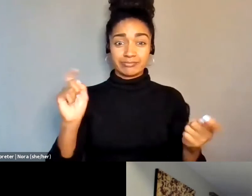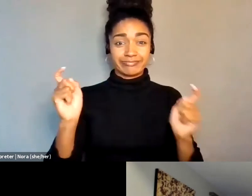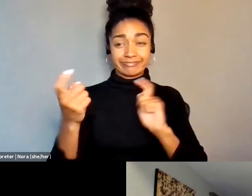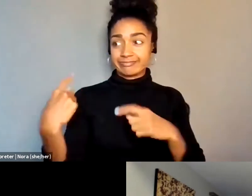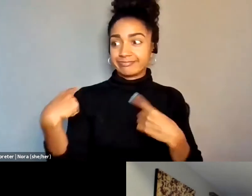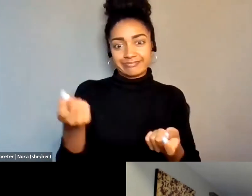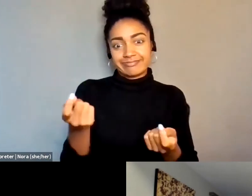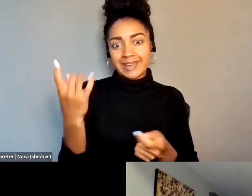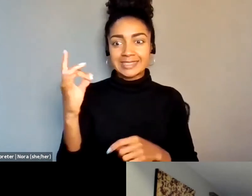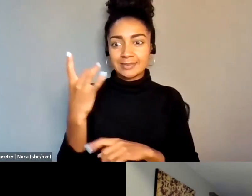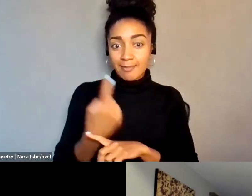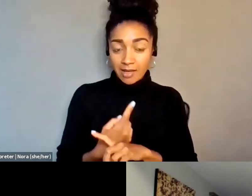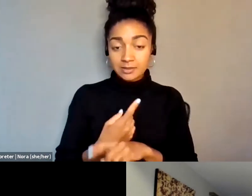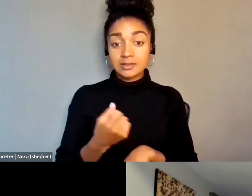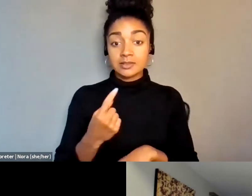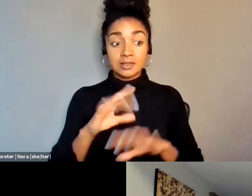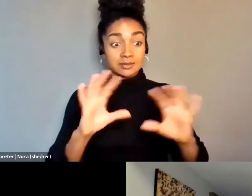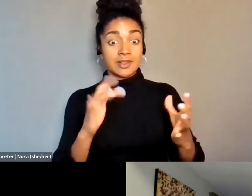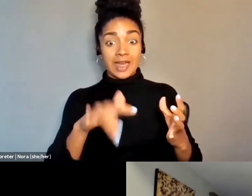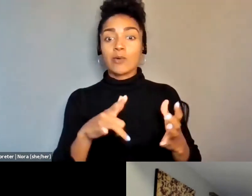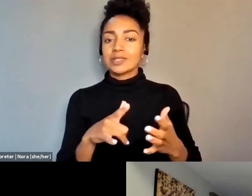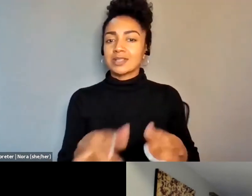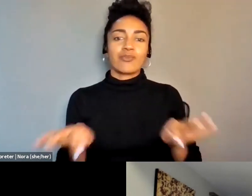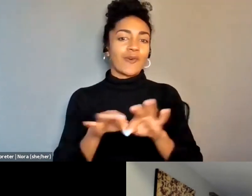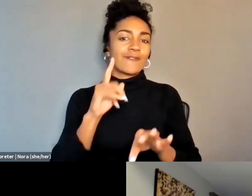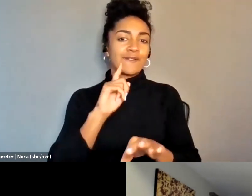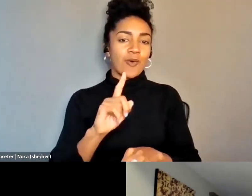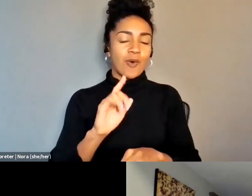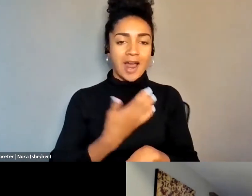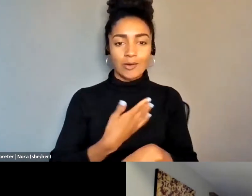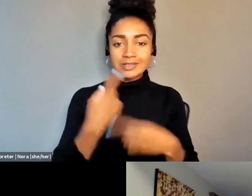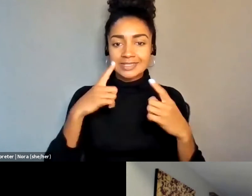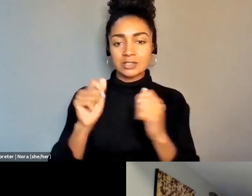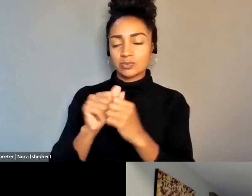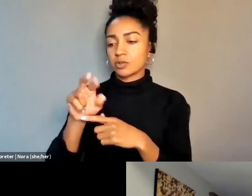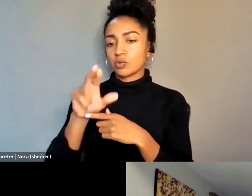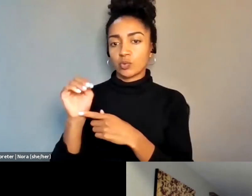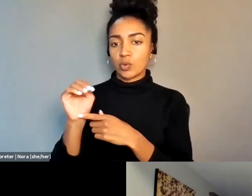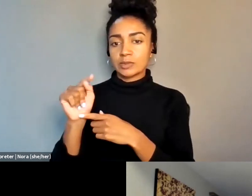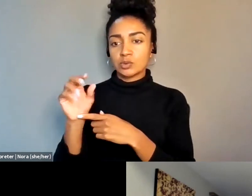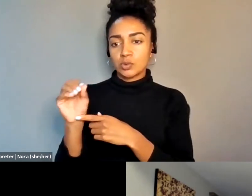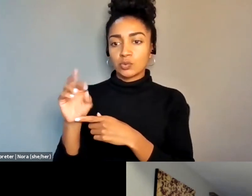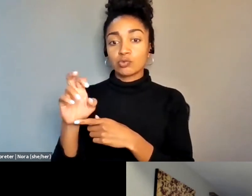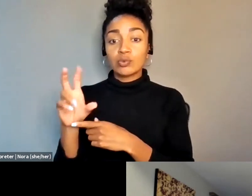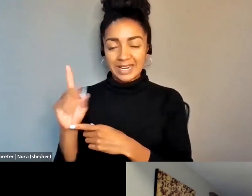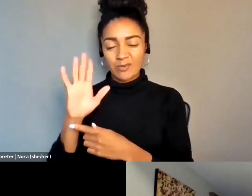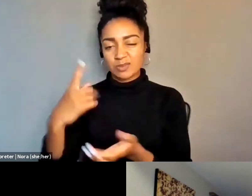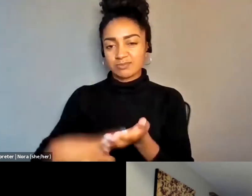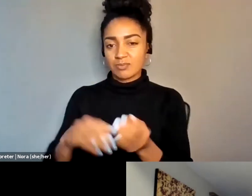and that was critical to the success of Room to Read's interventions — I know we'll talk a little bit more about that today. But as an organization like Room to Read that is 93% privately funded, the importance of